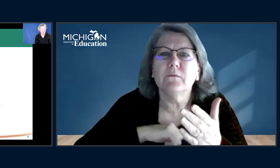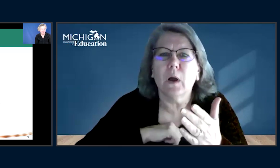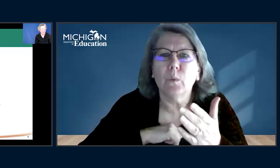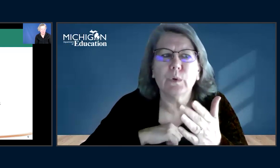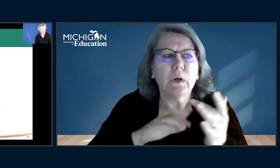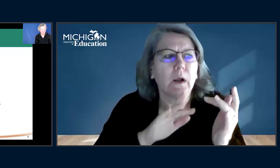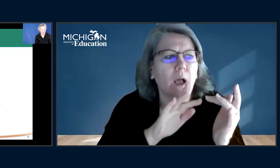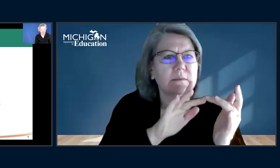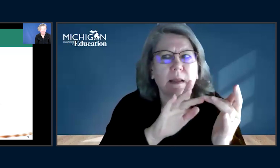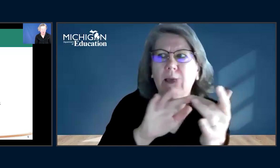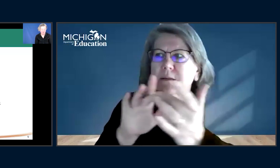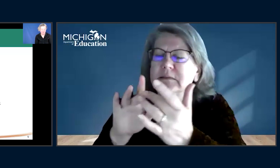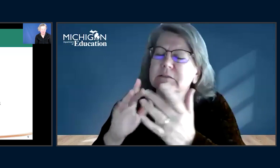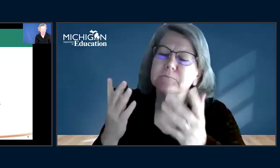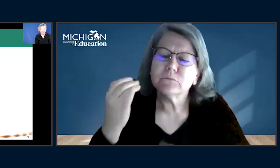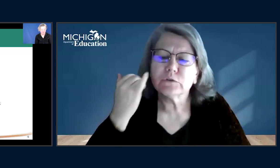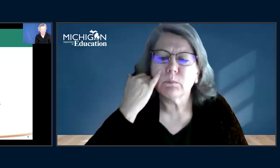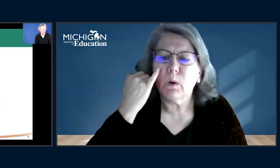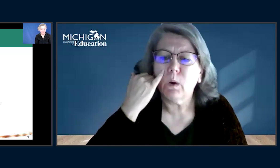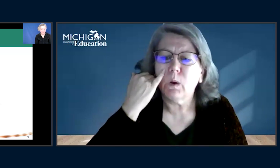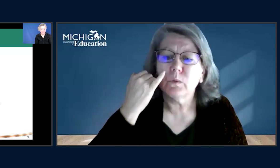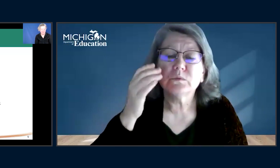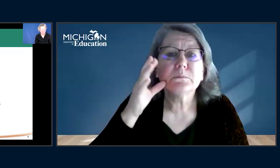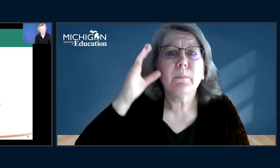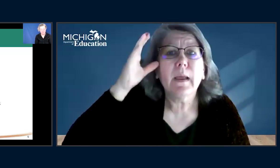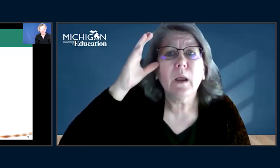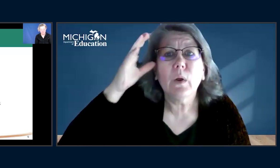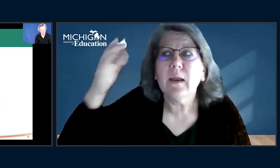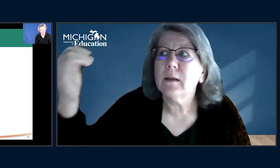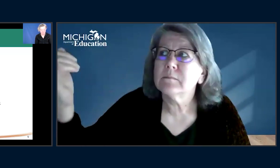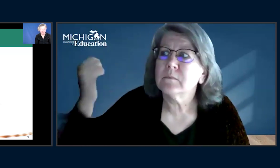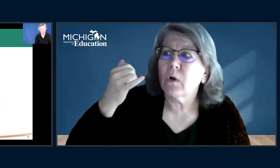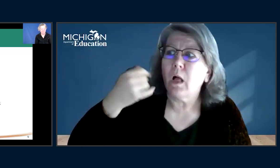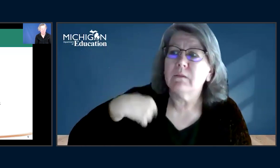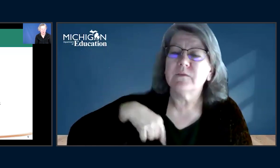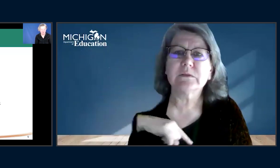So, some of our contacts-- suppose, let's just say,